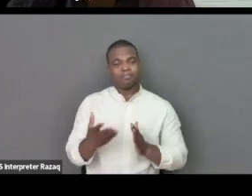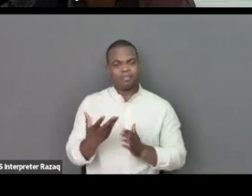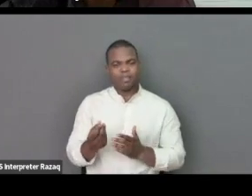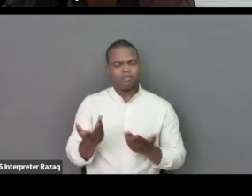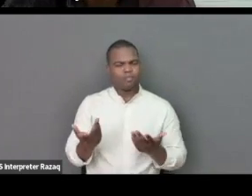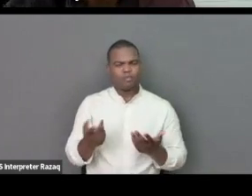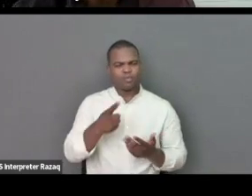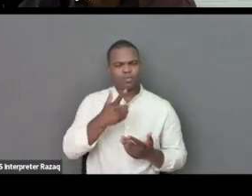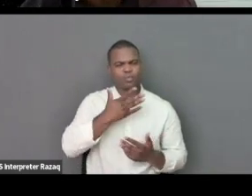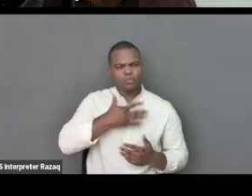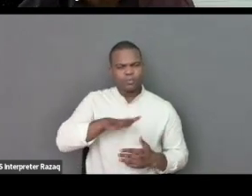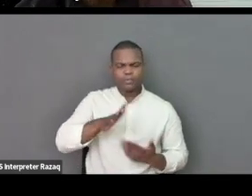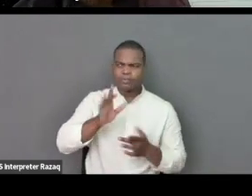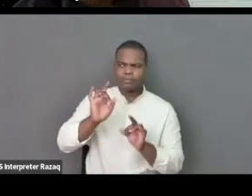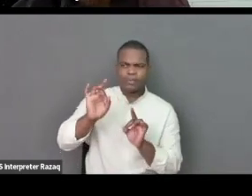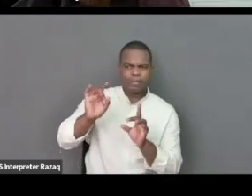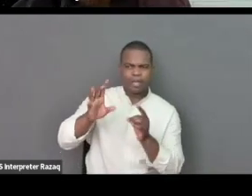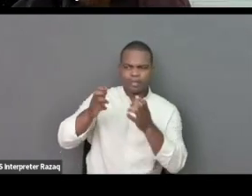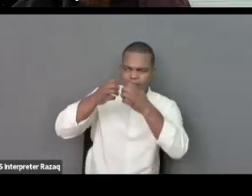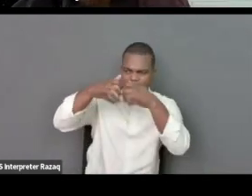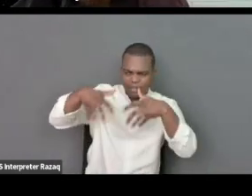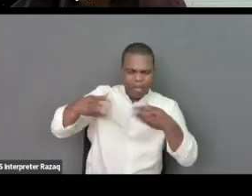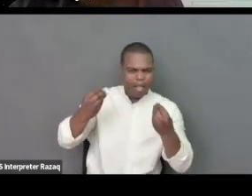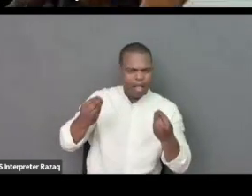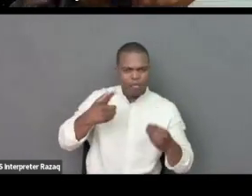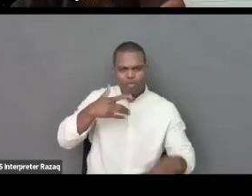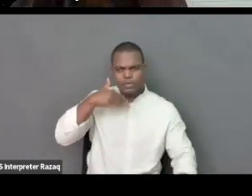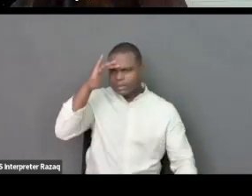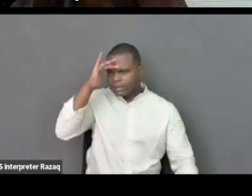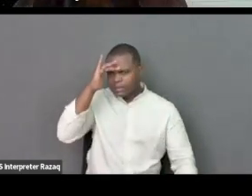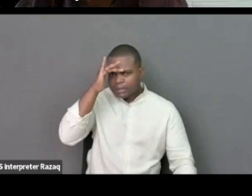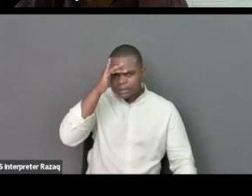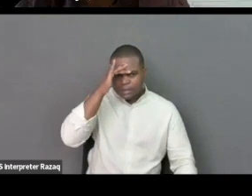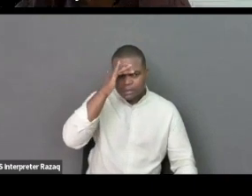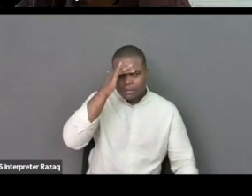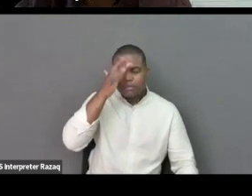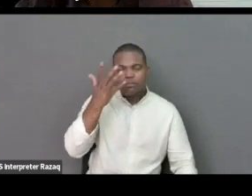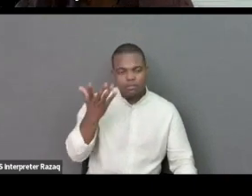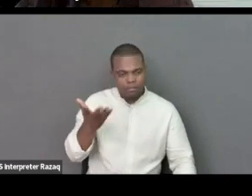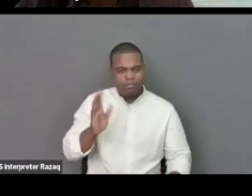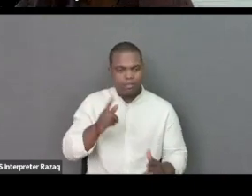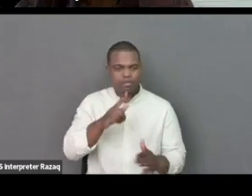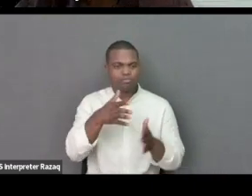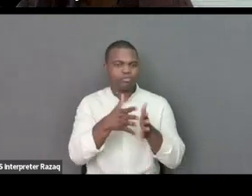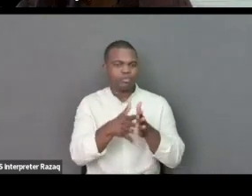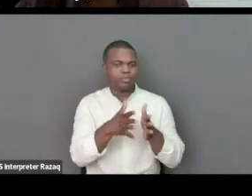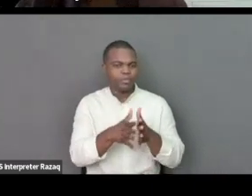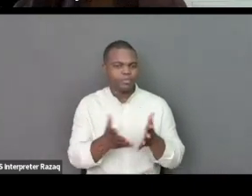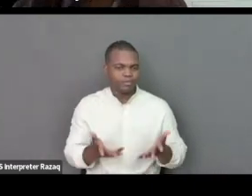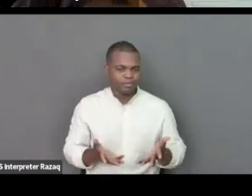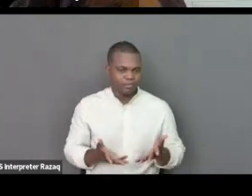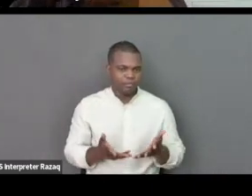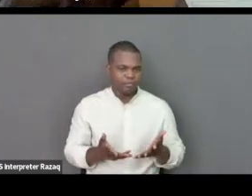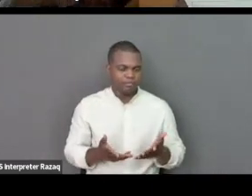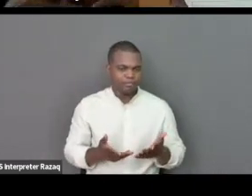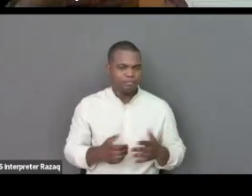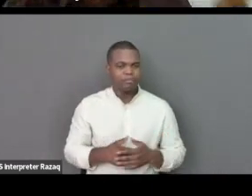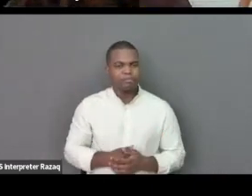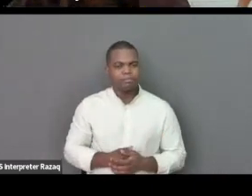overcome, if it's the complexity. So, the main message -- two main messages are that you